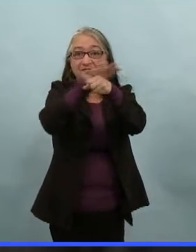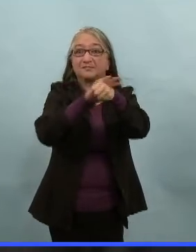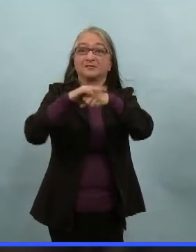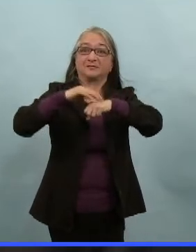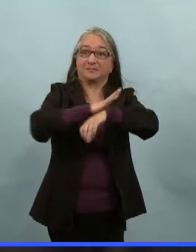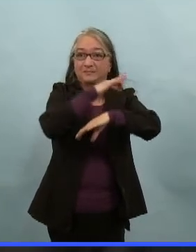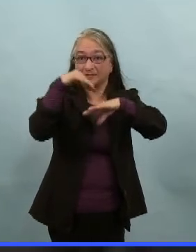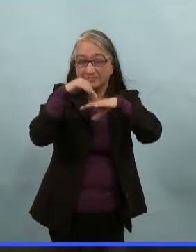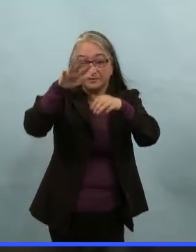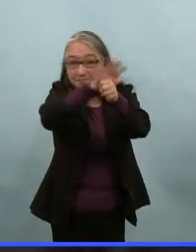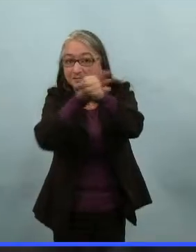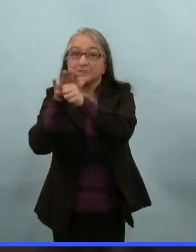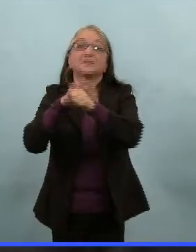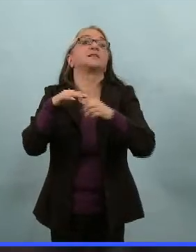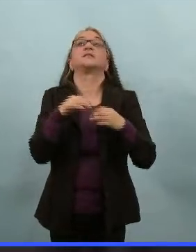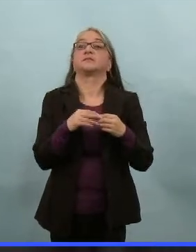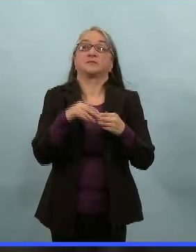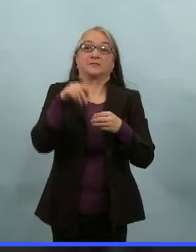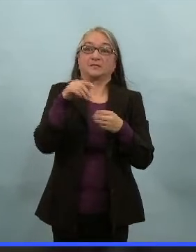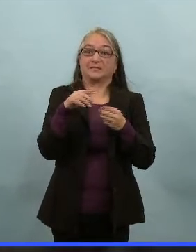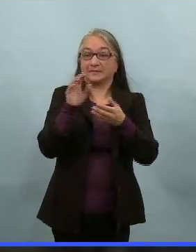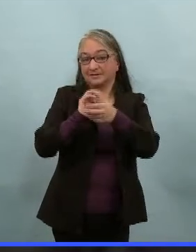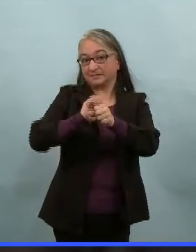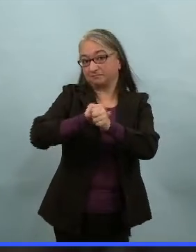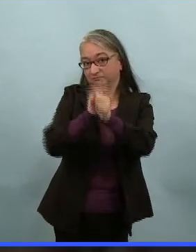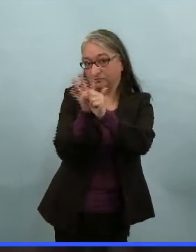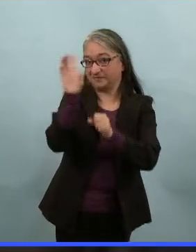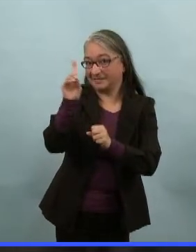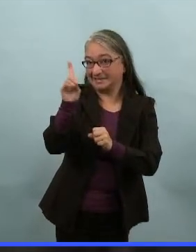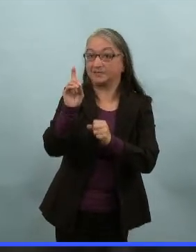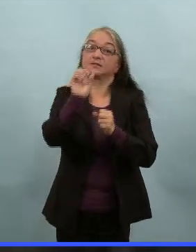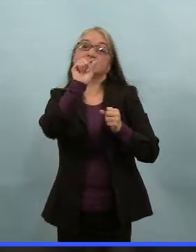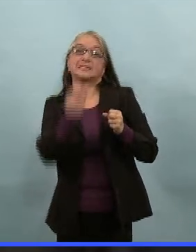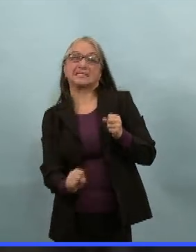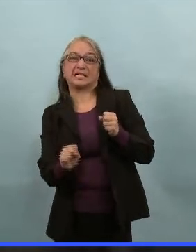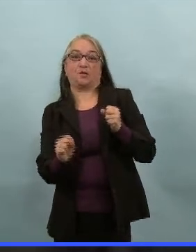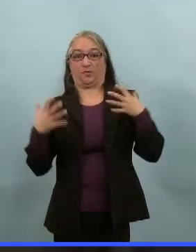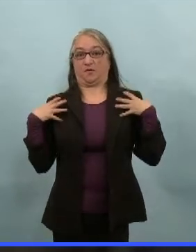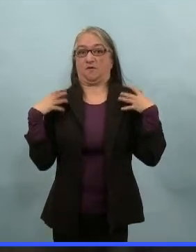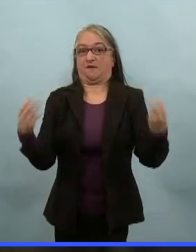it's predominantly delta at this point although the numbers are shifting we still have delta